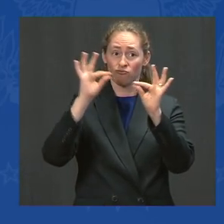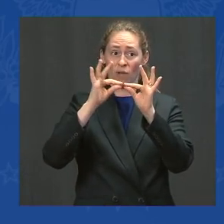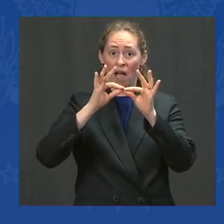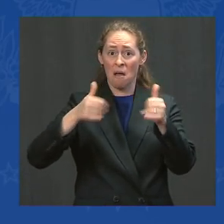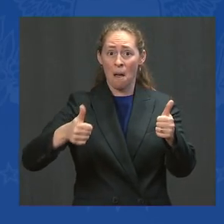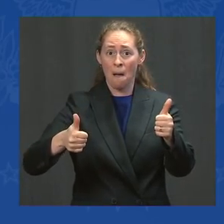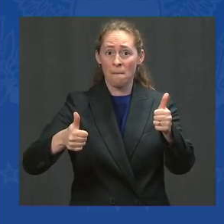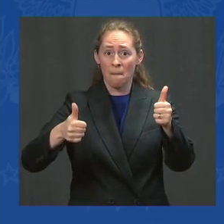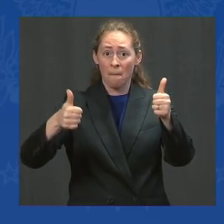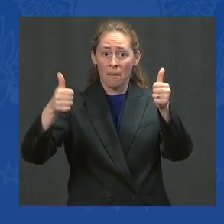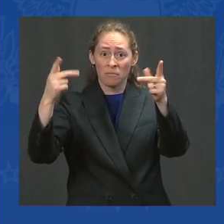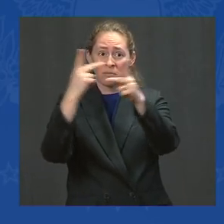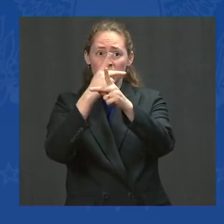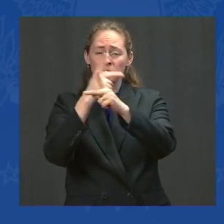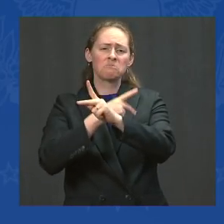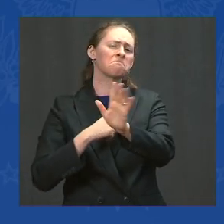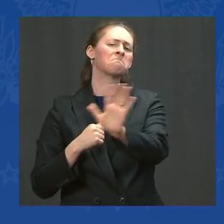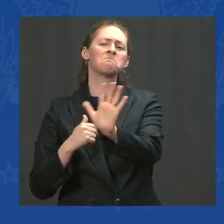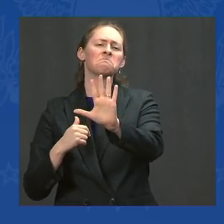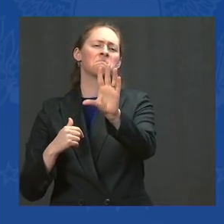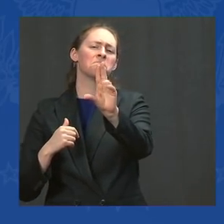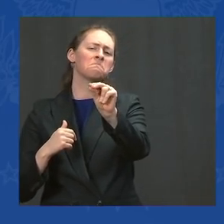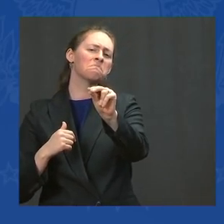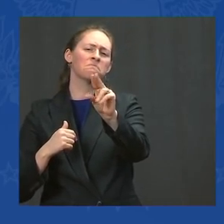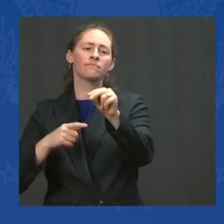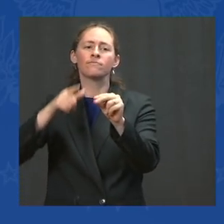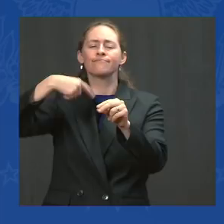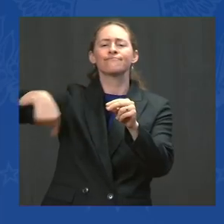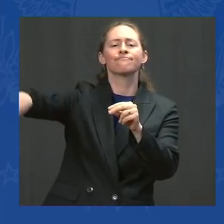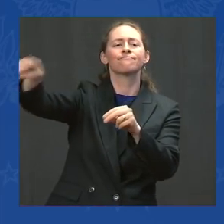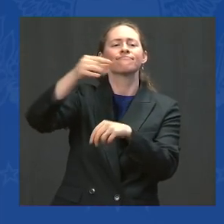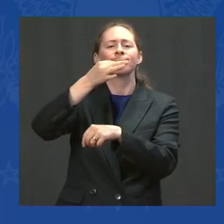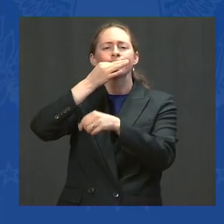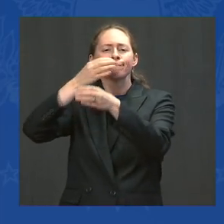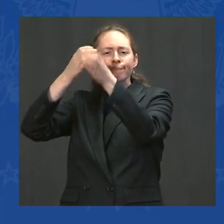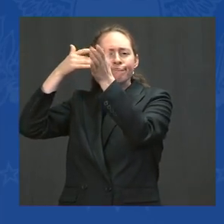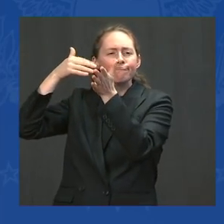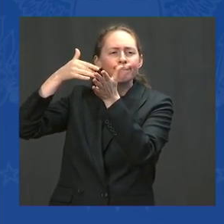Our experts believe and the data shows that most of the price increases we've seen are --